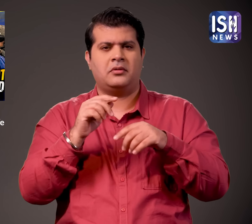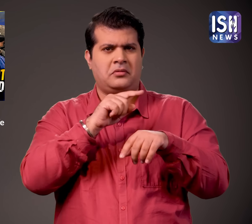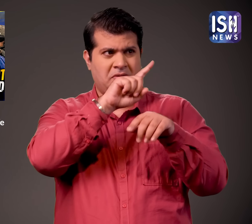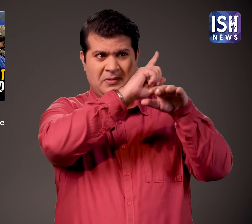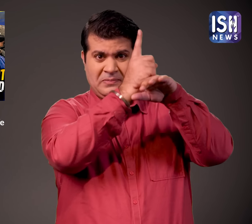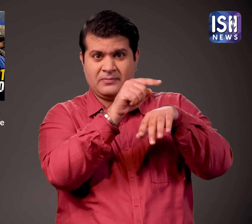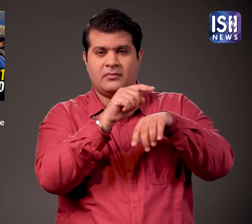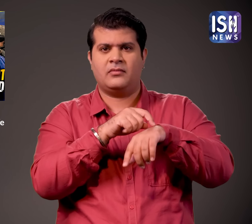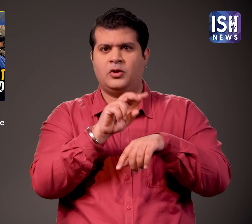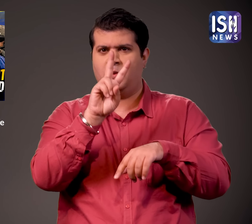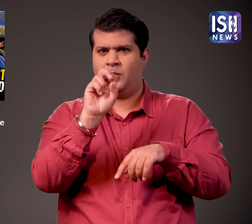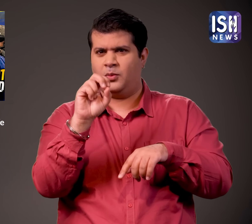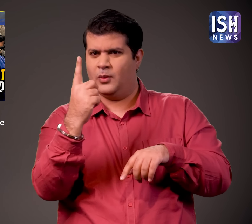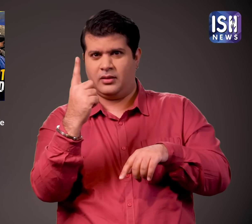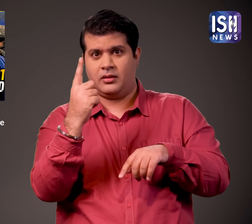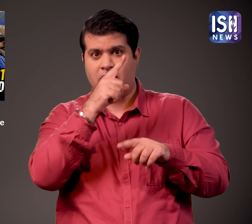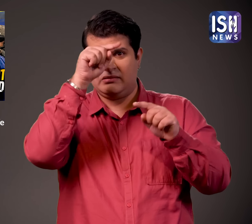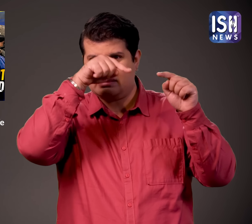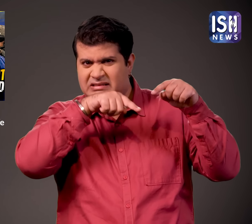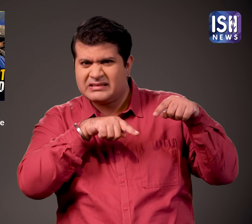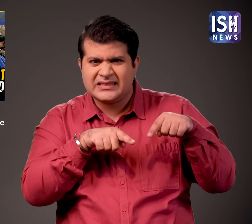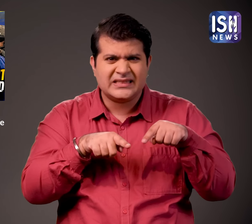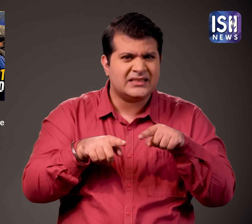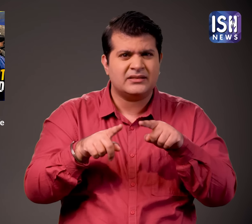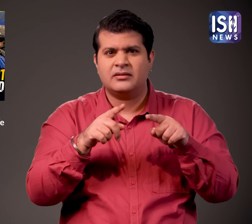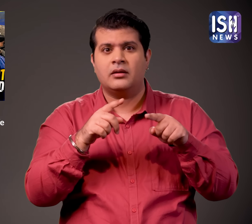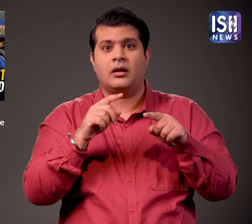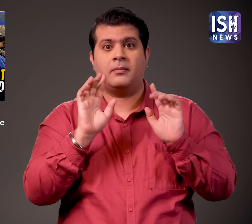The helicopter had reached the building at 2:01 a.m. with soldiers spreading out.